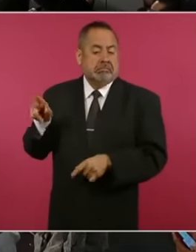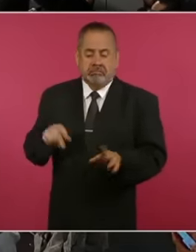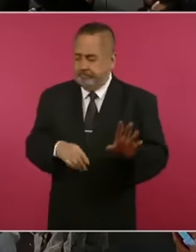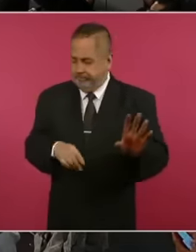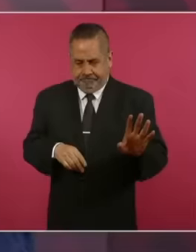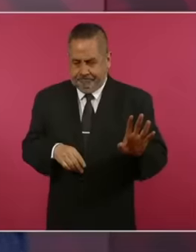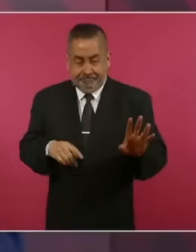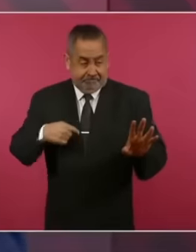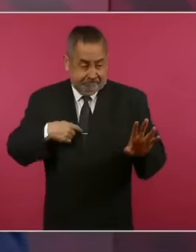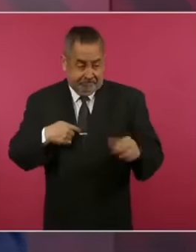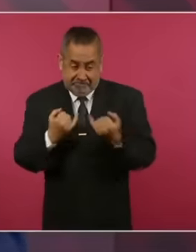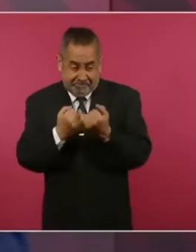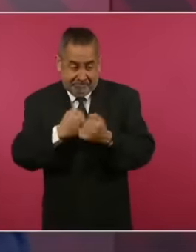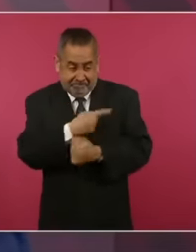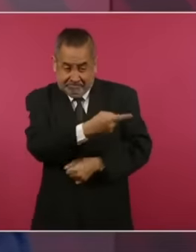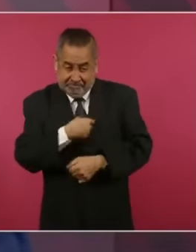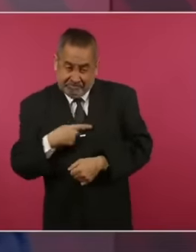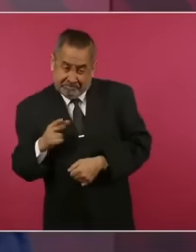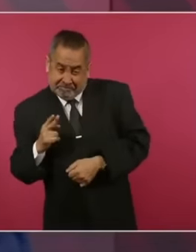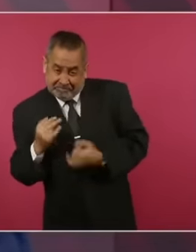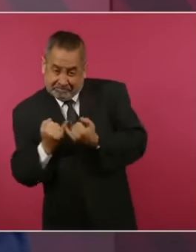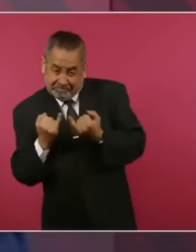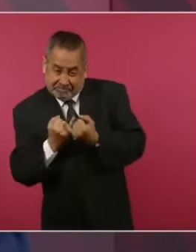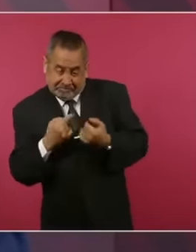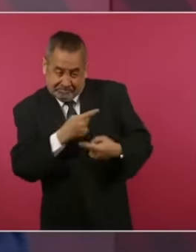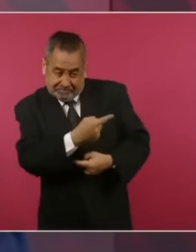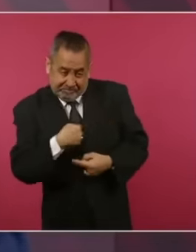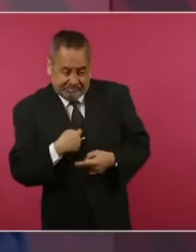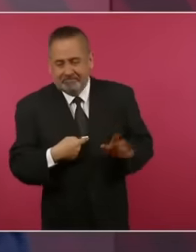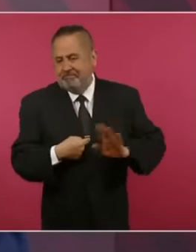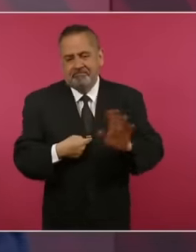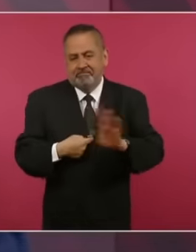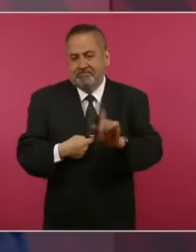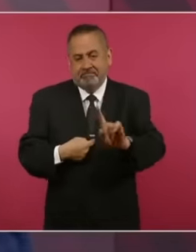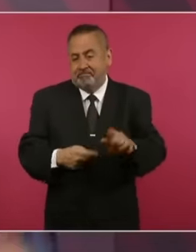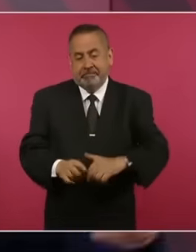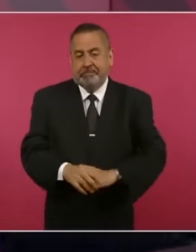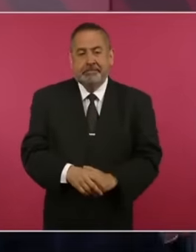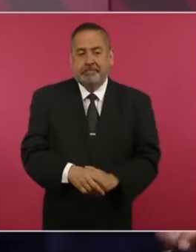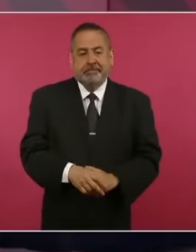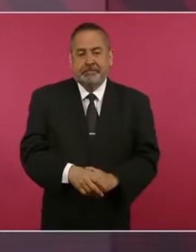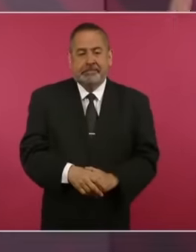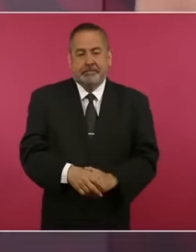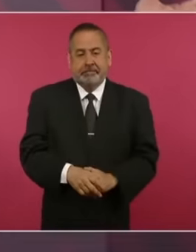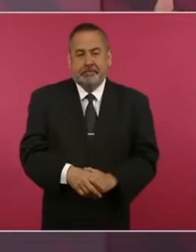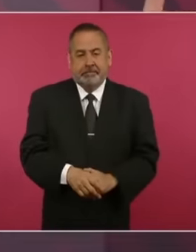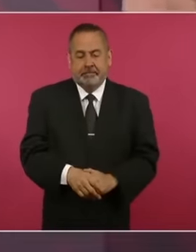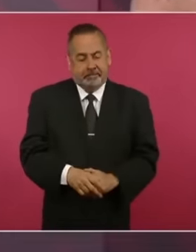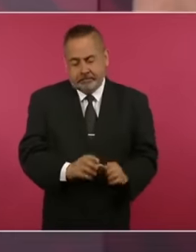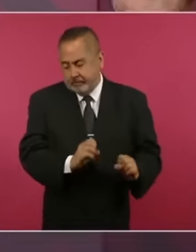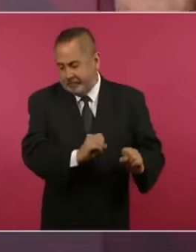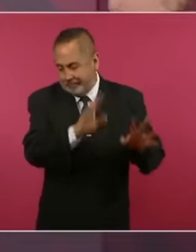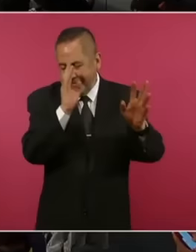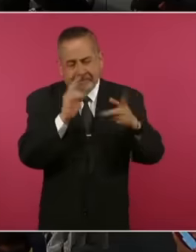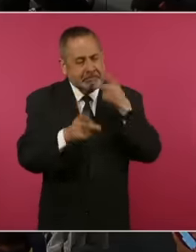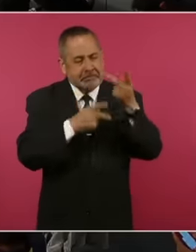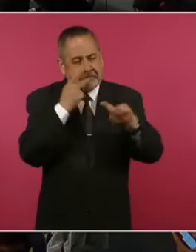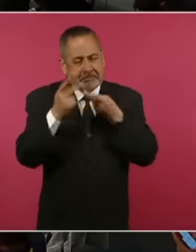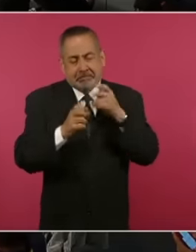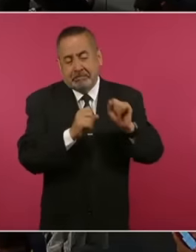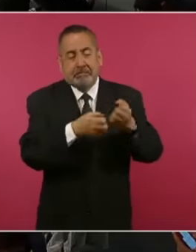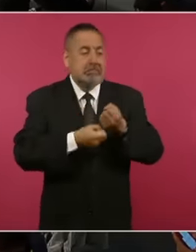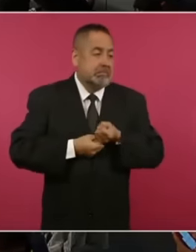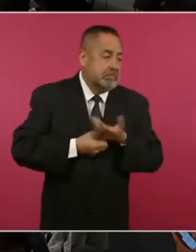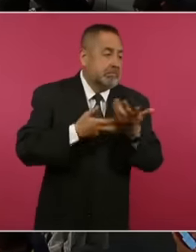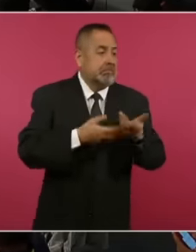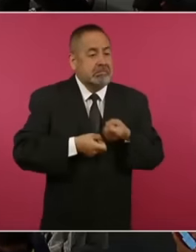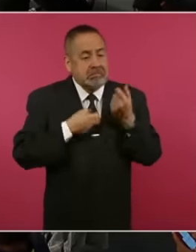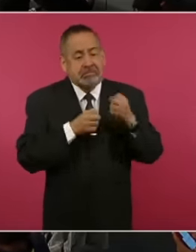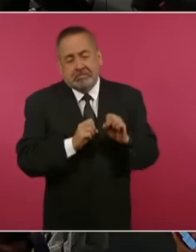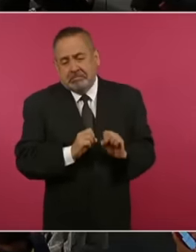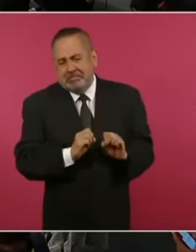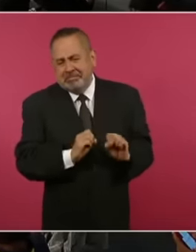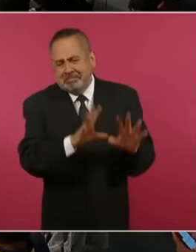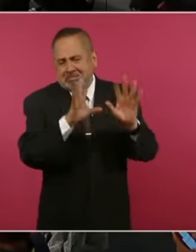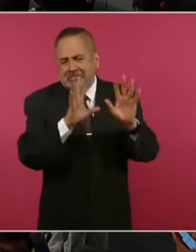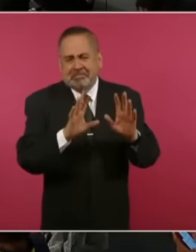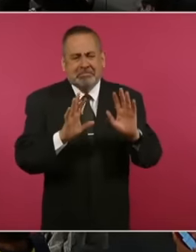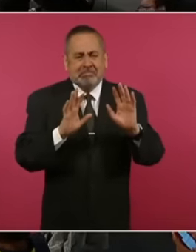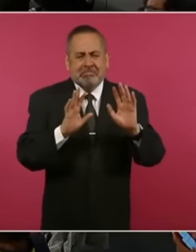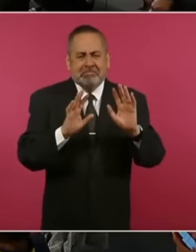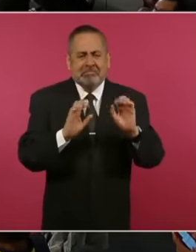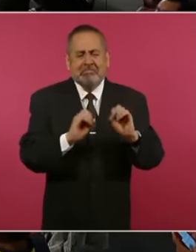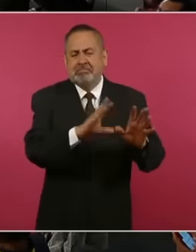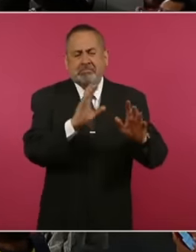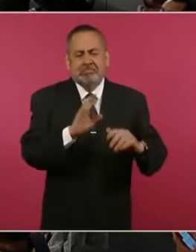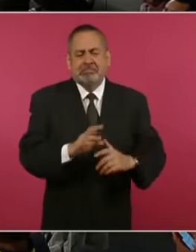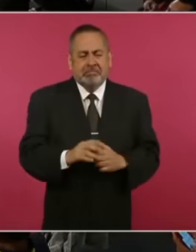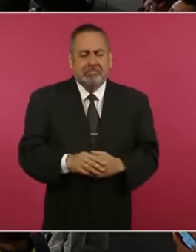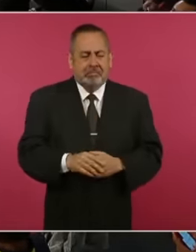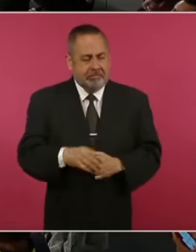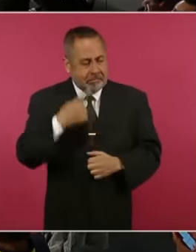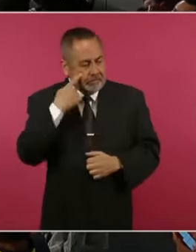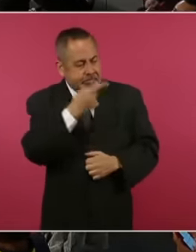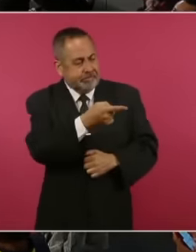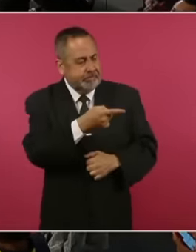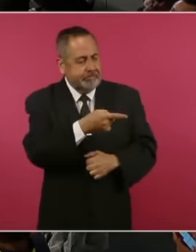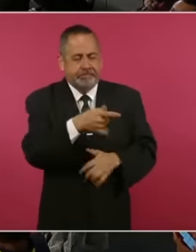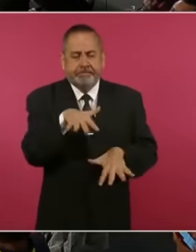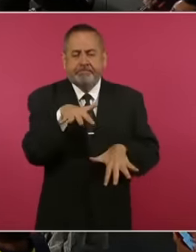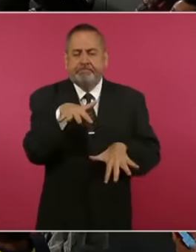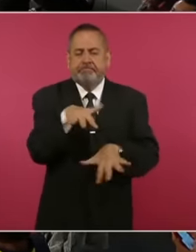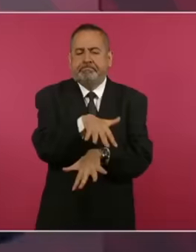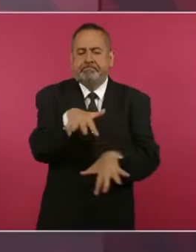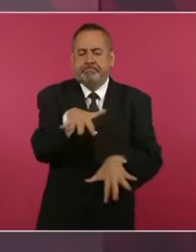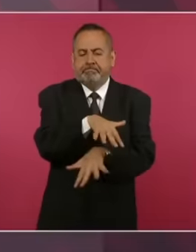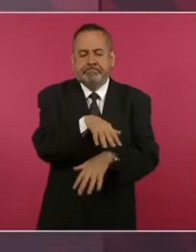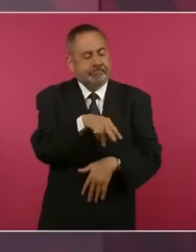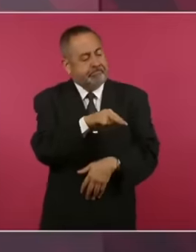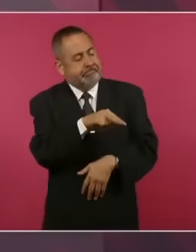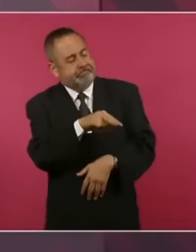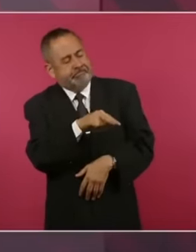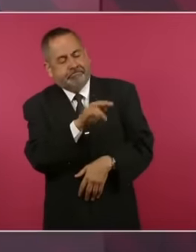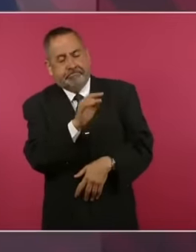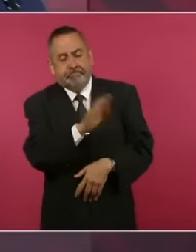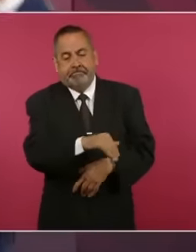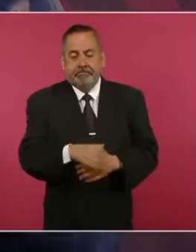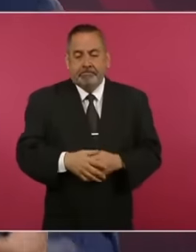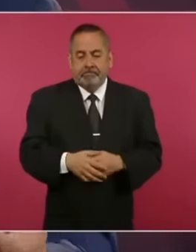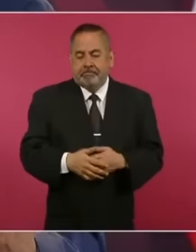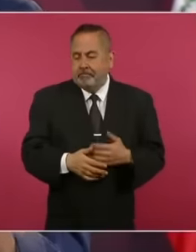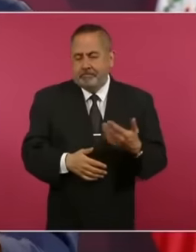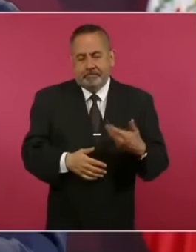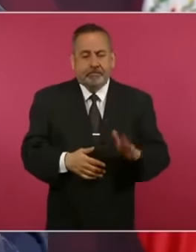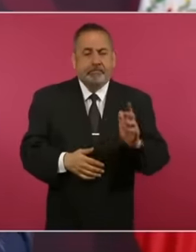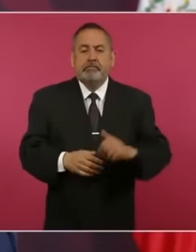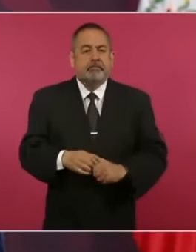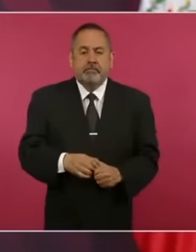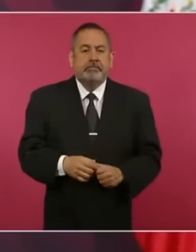equal. We have to let them demonstrate and show the copper because it hurt us a lot. The